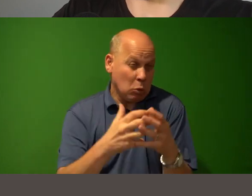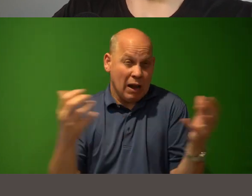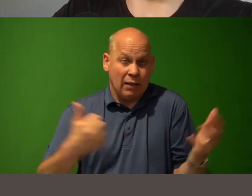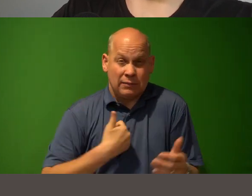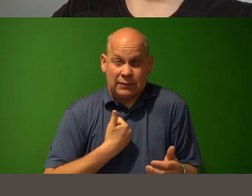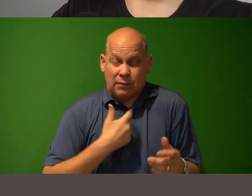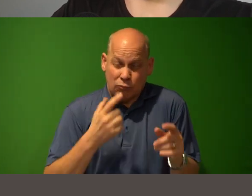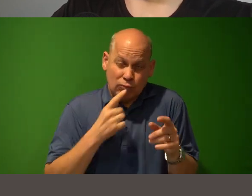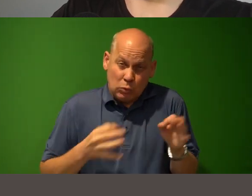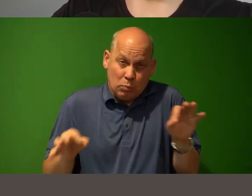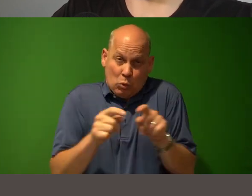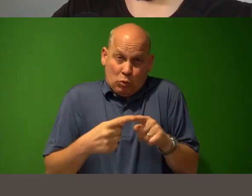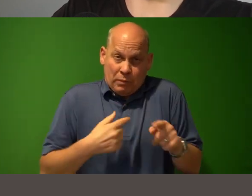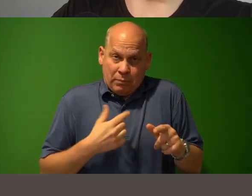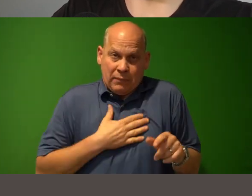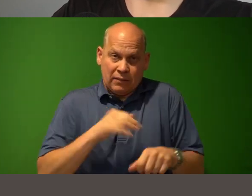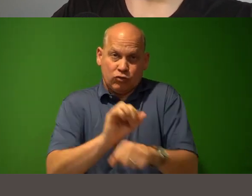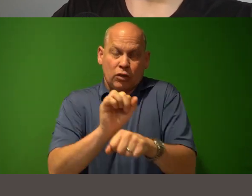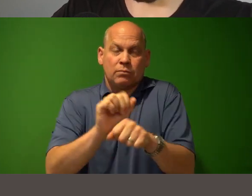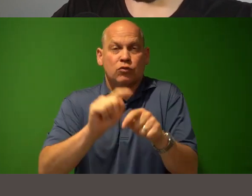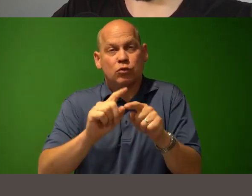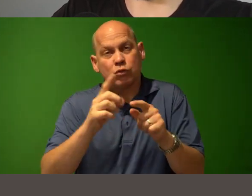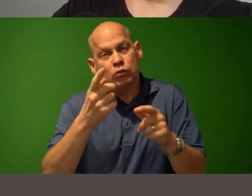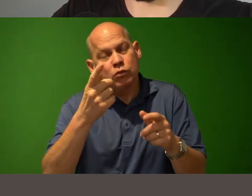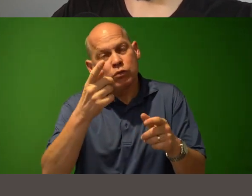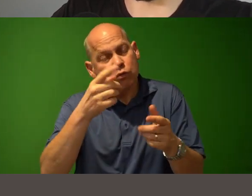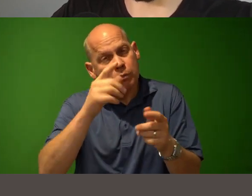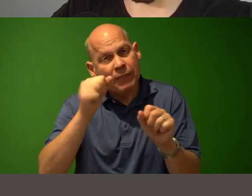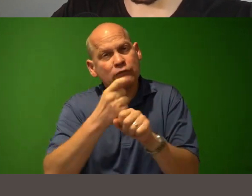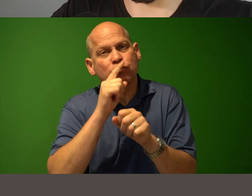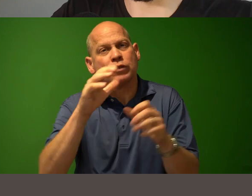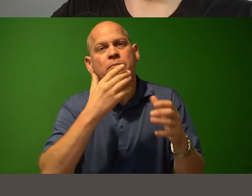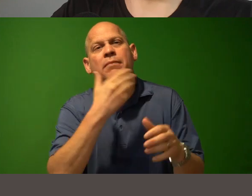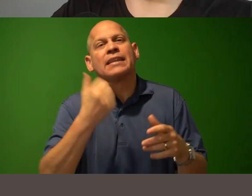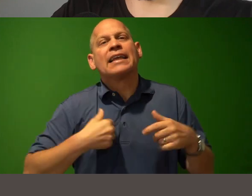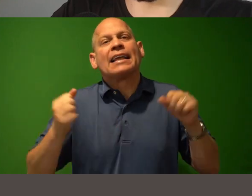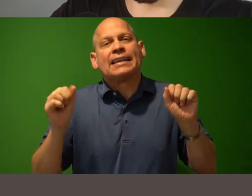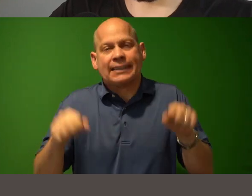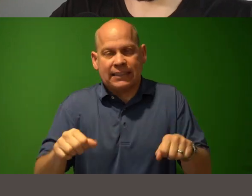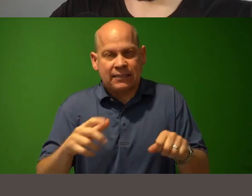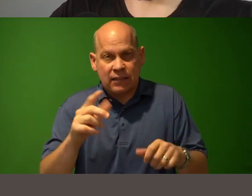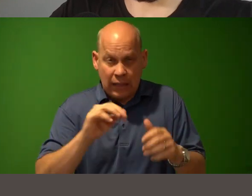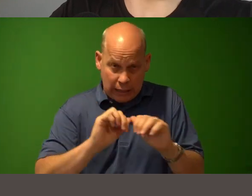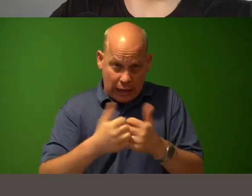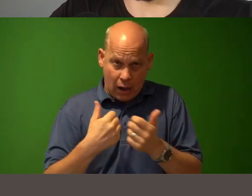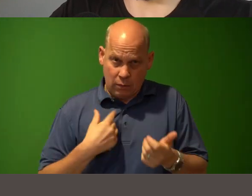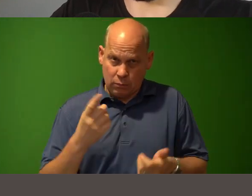to me in my job to diagram and document the best I can. So how do we diagram?